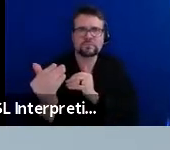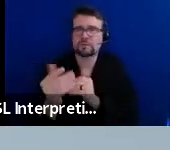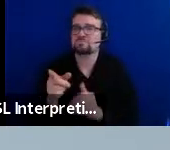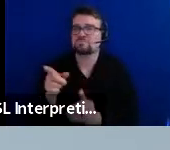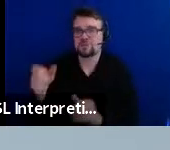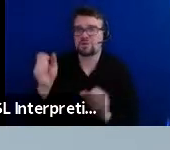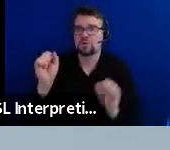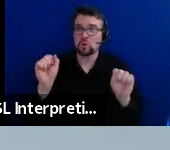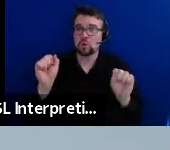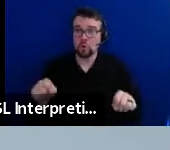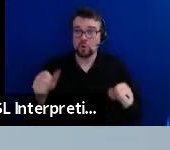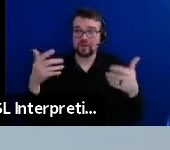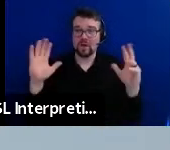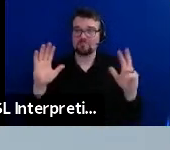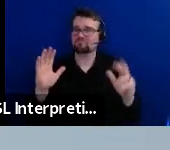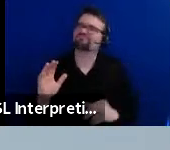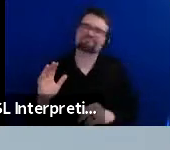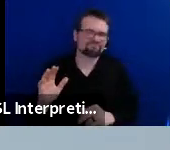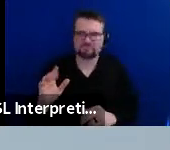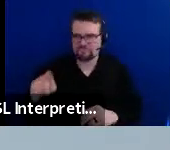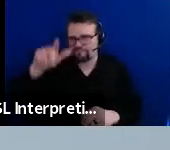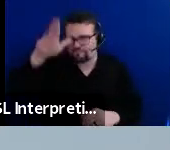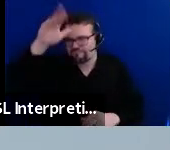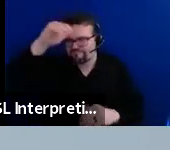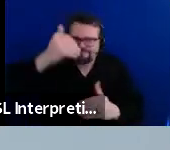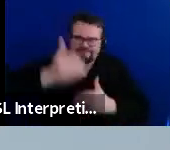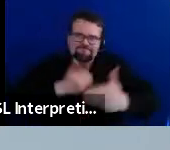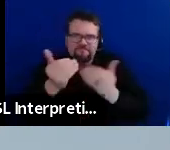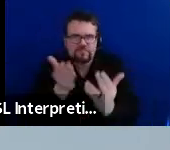SHE DIDN'T AND PERSEVERED THROUGH AND STARTED TO REALIZE